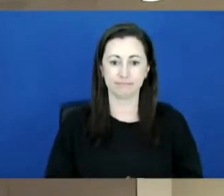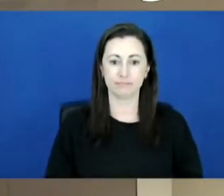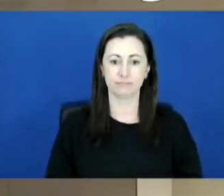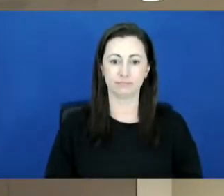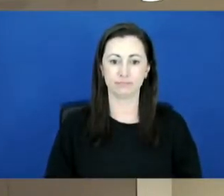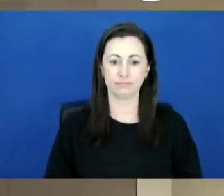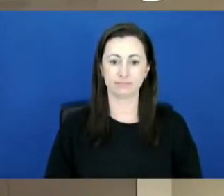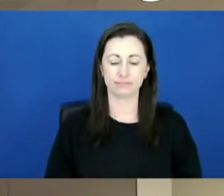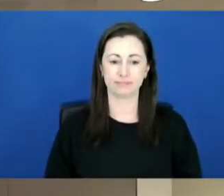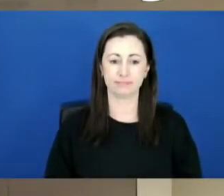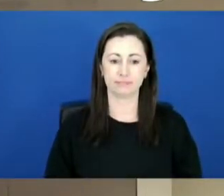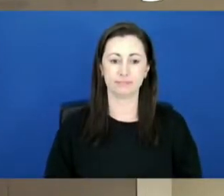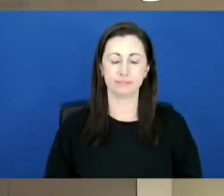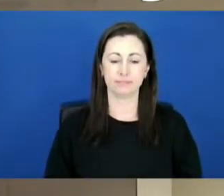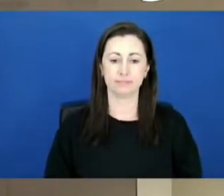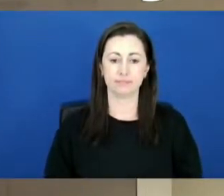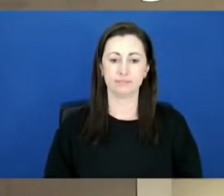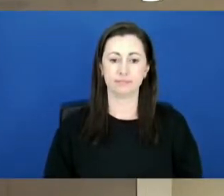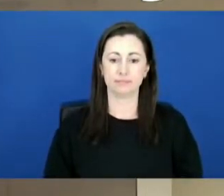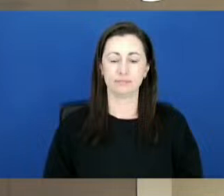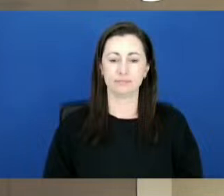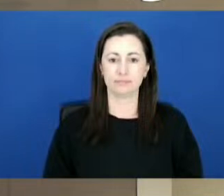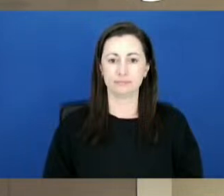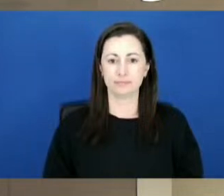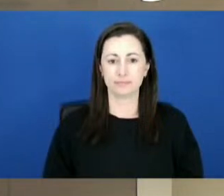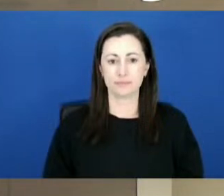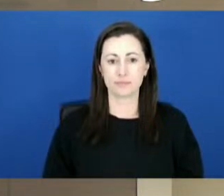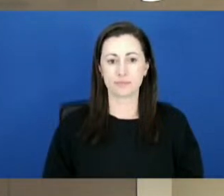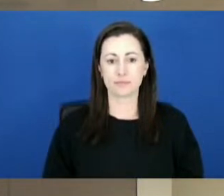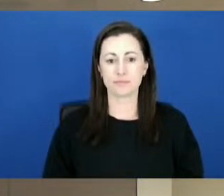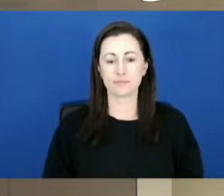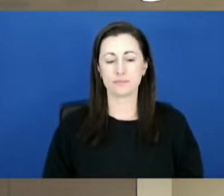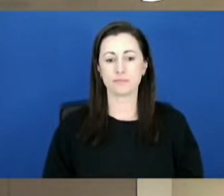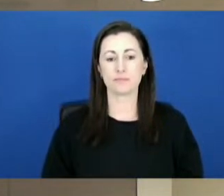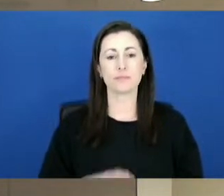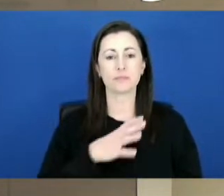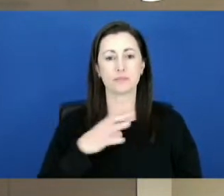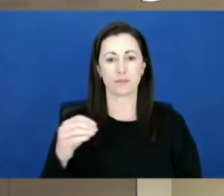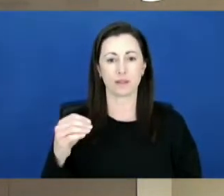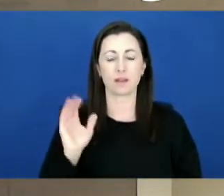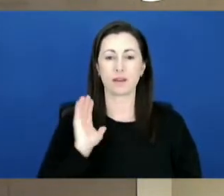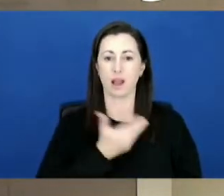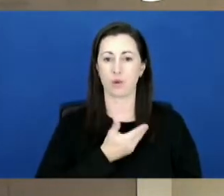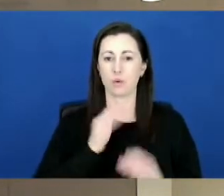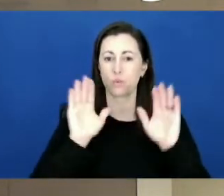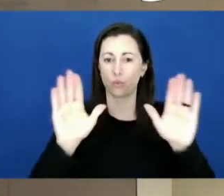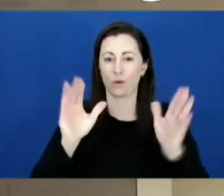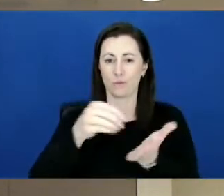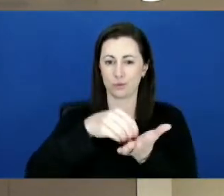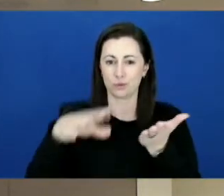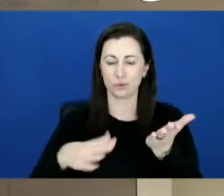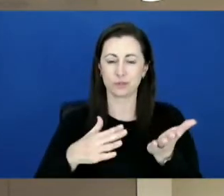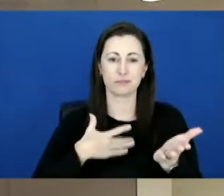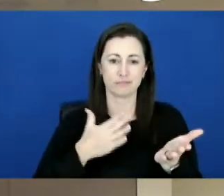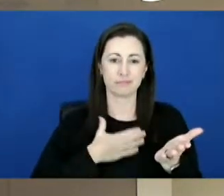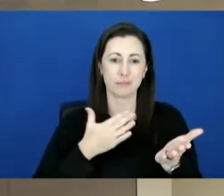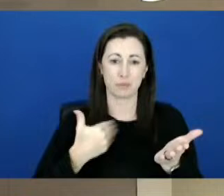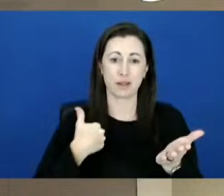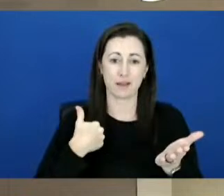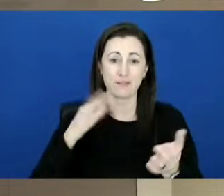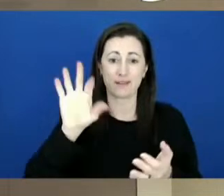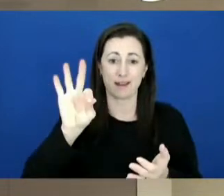[ APPL